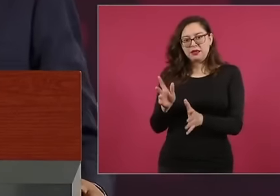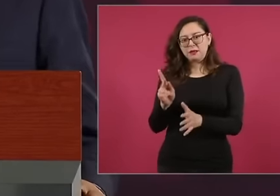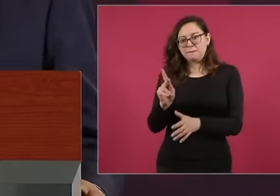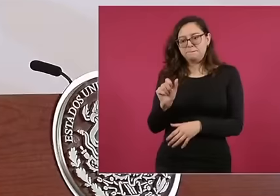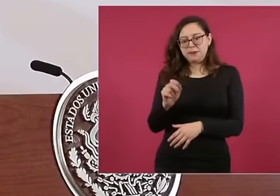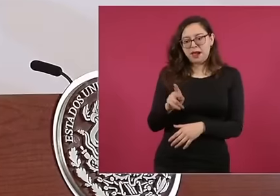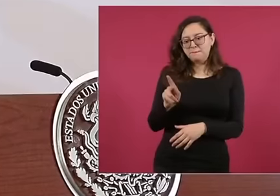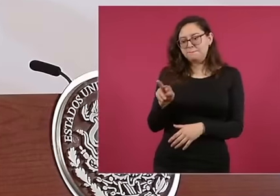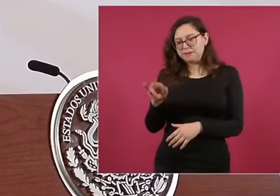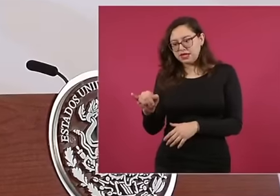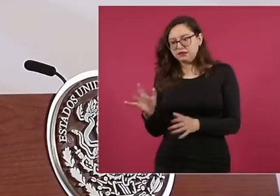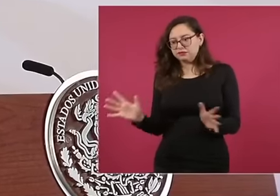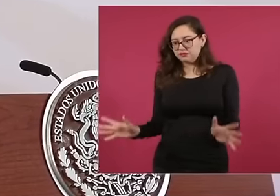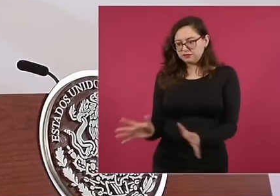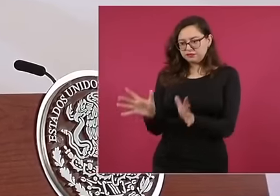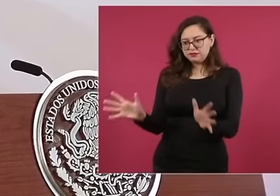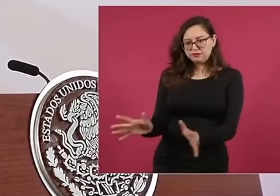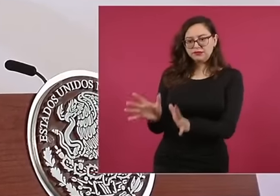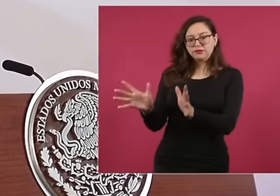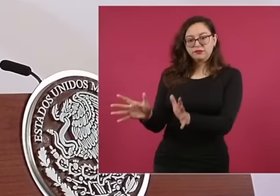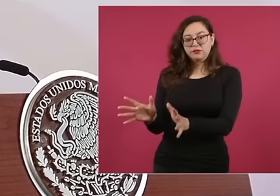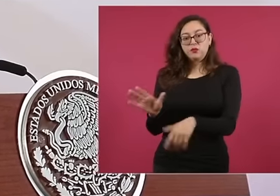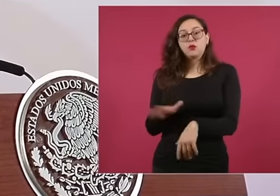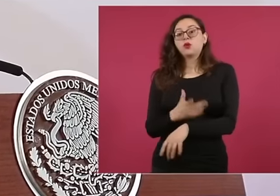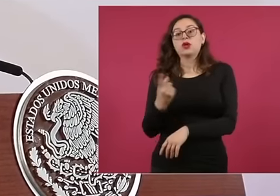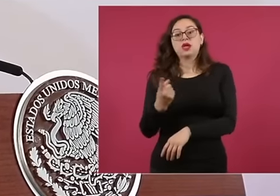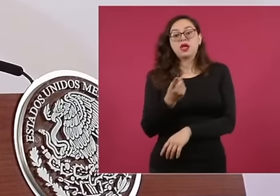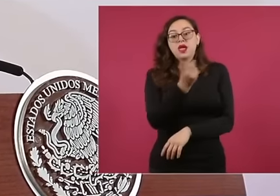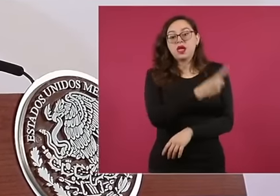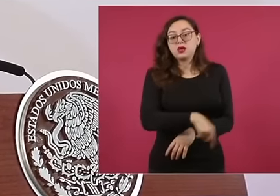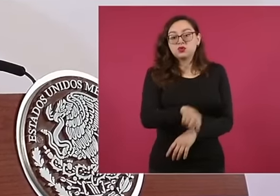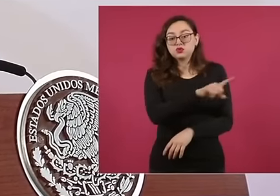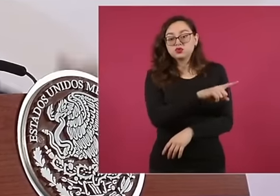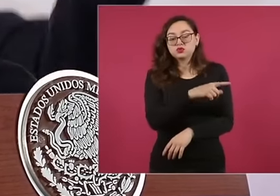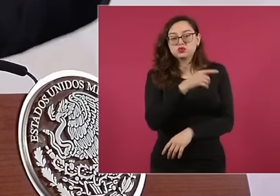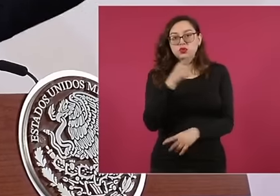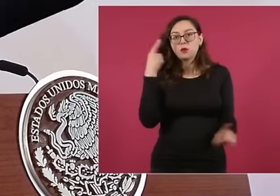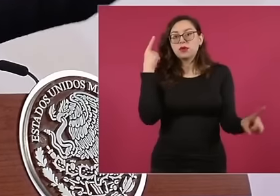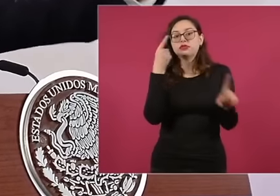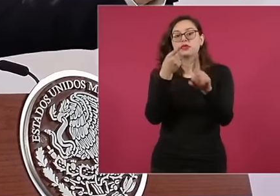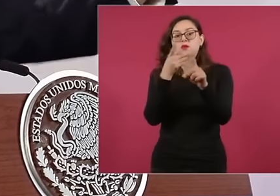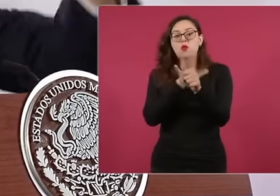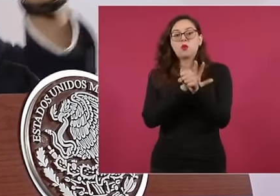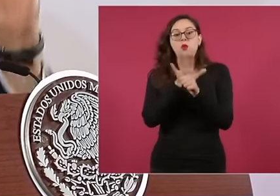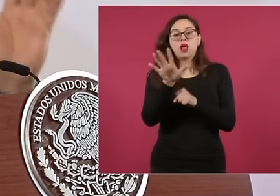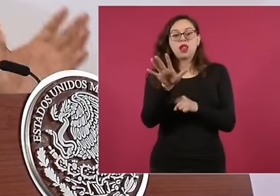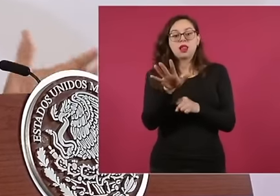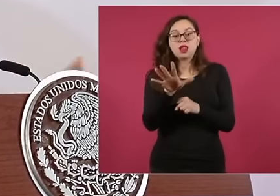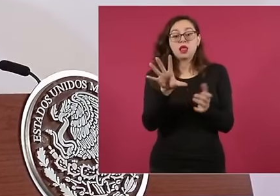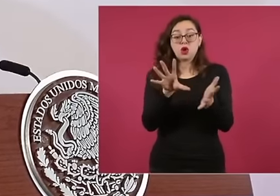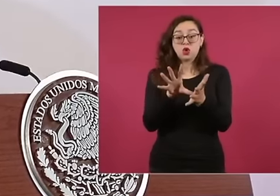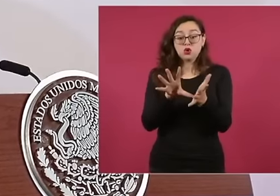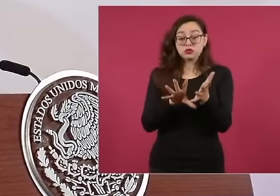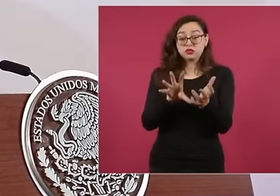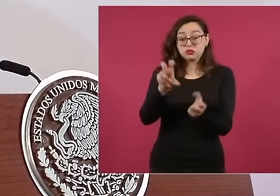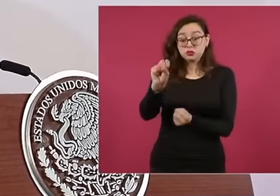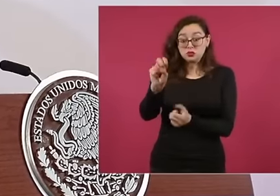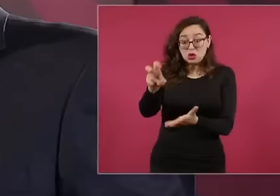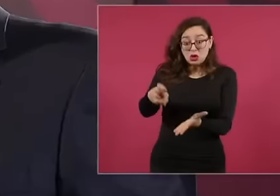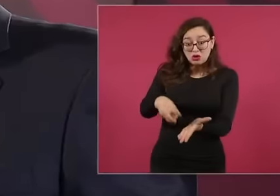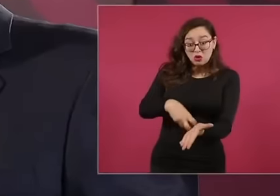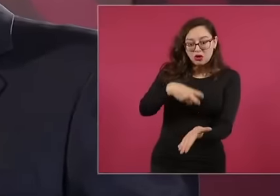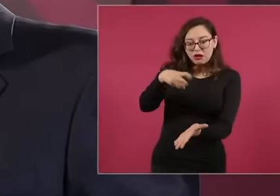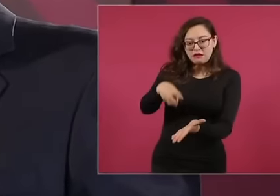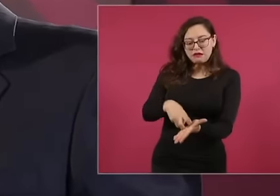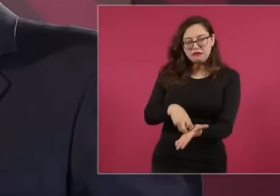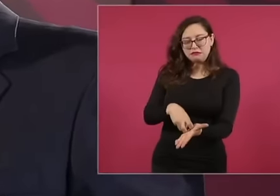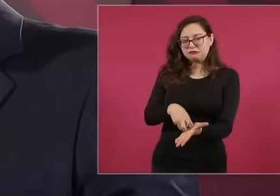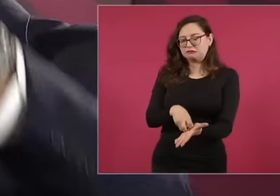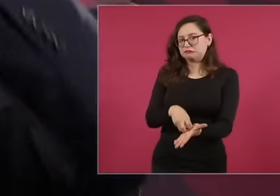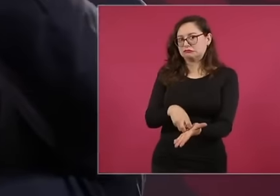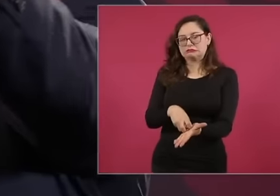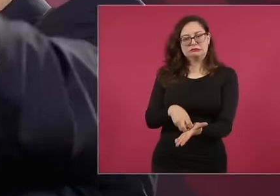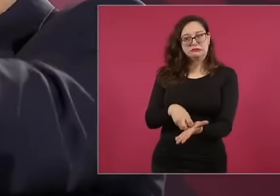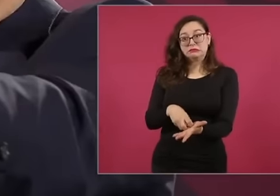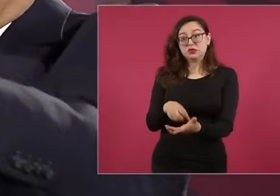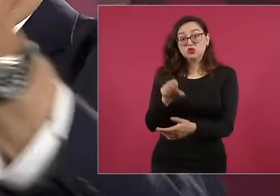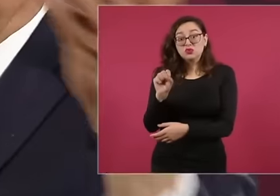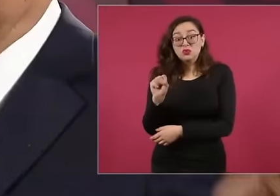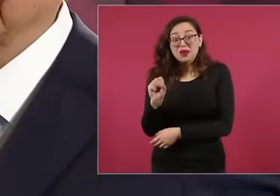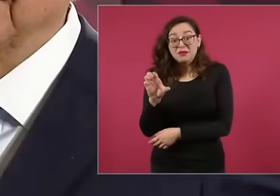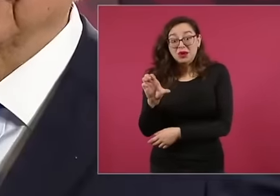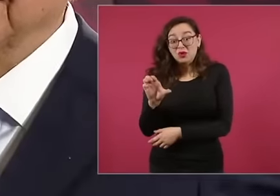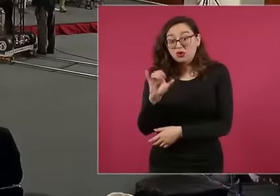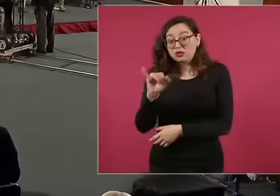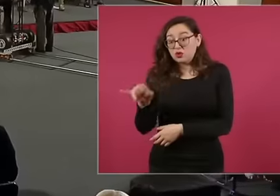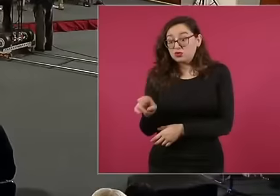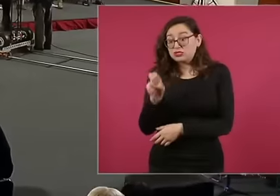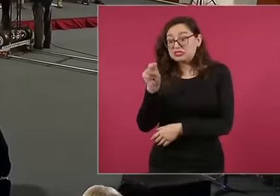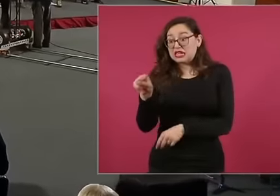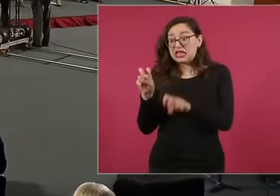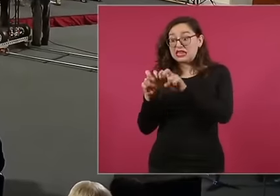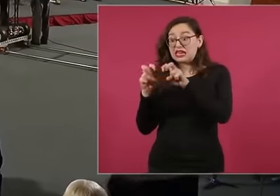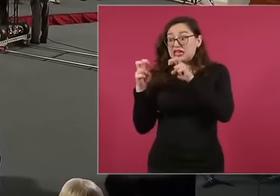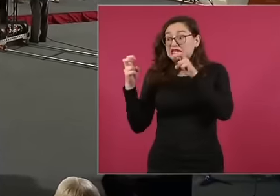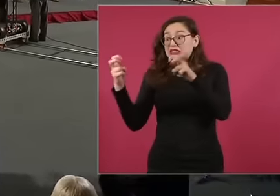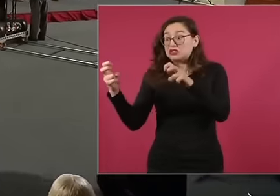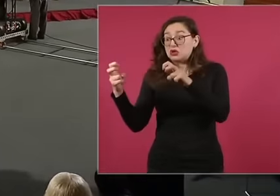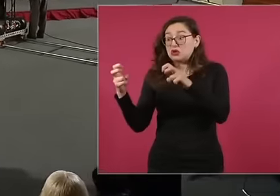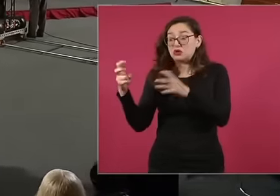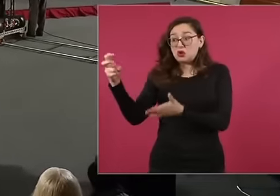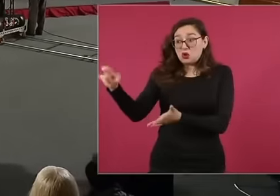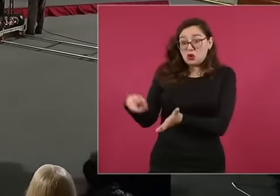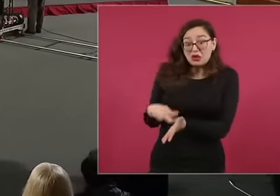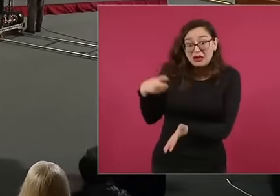Constitution be reformed and that the court be reformed because the court, the entire judicial power